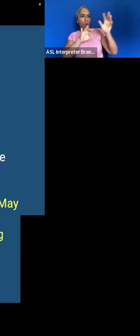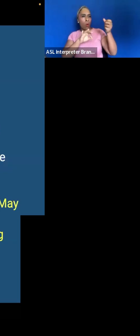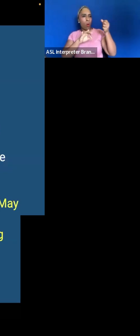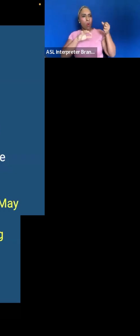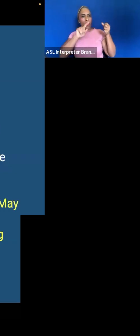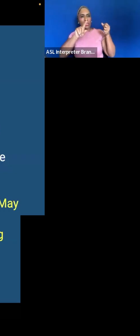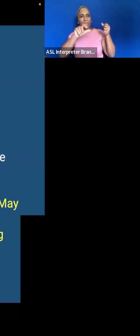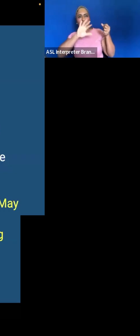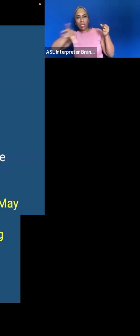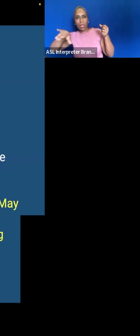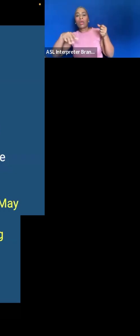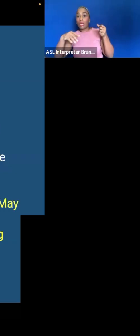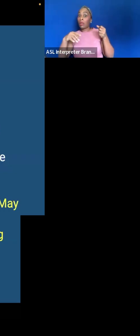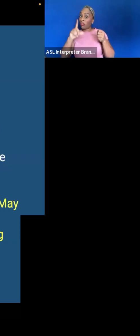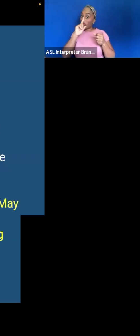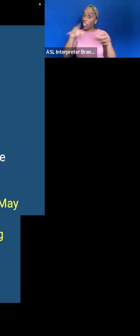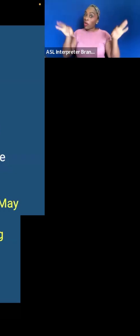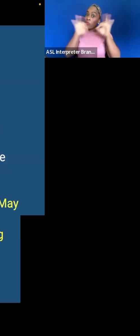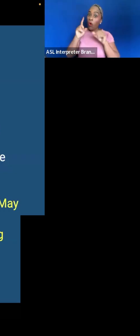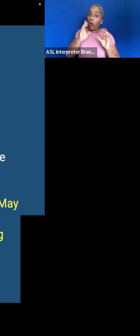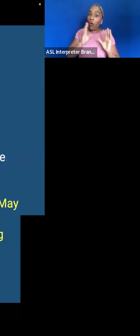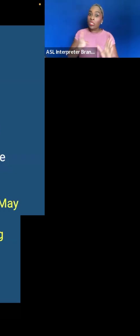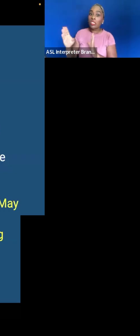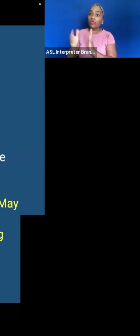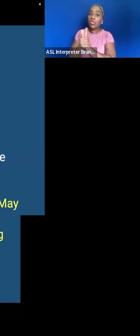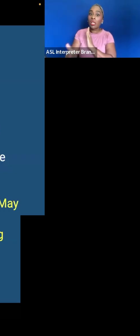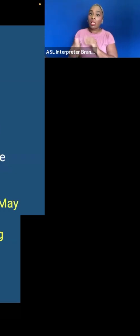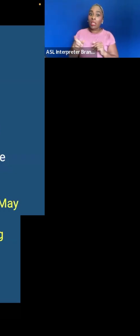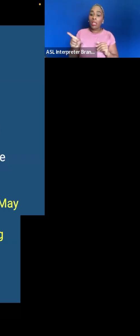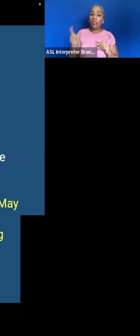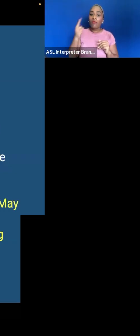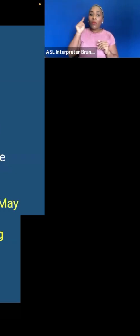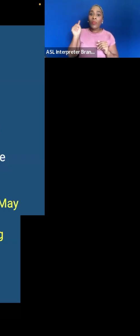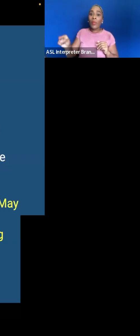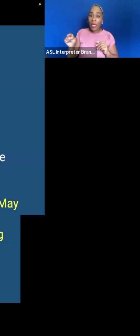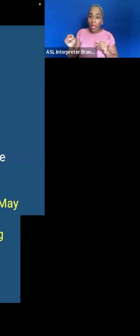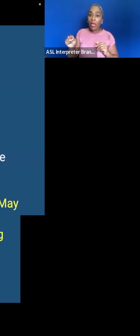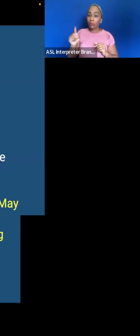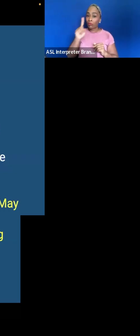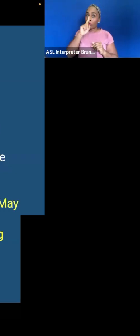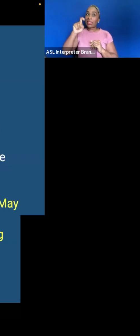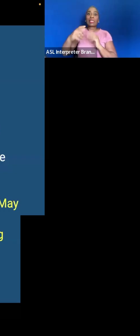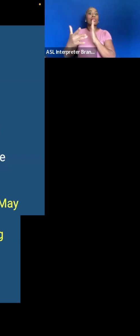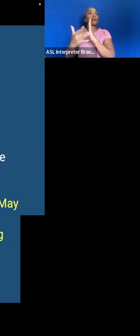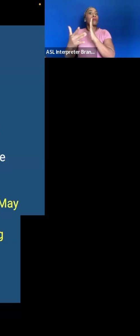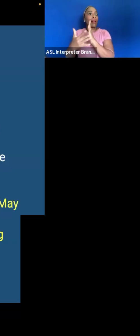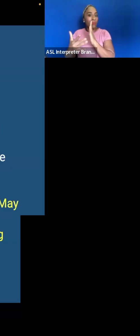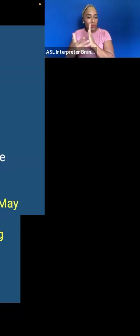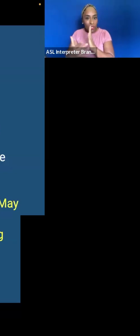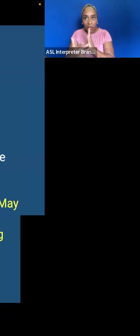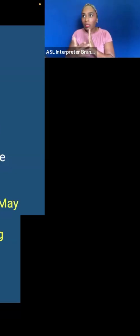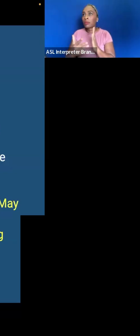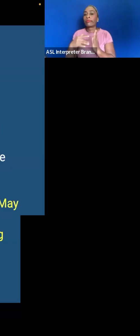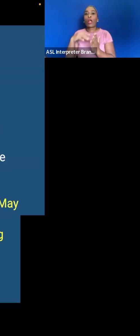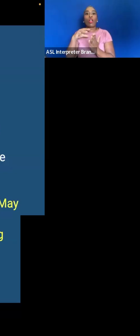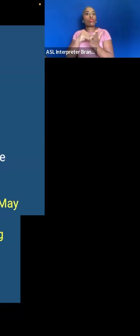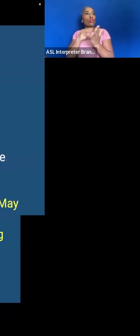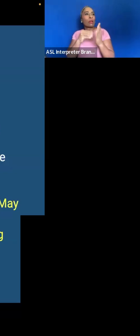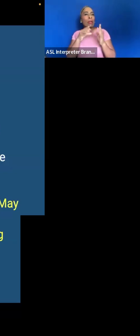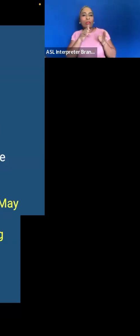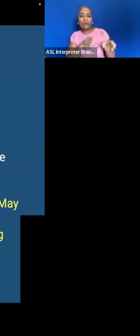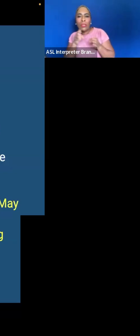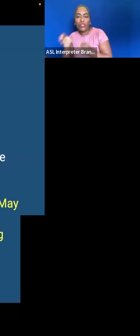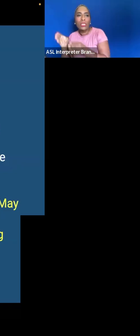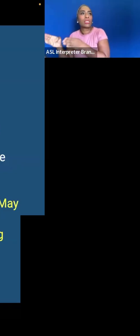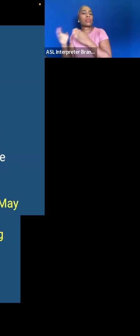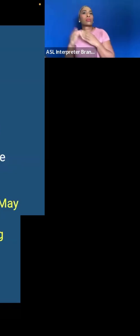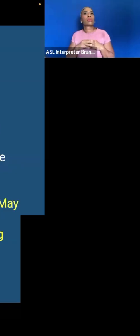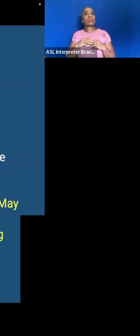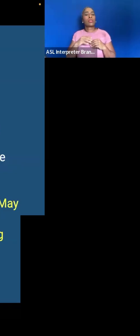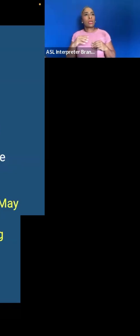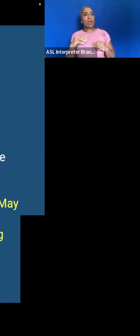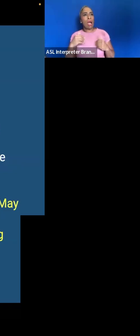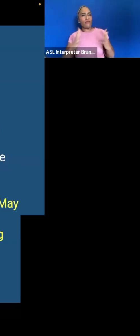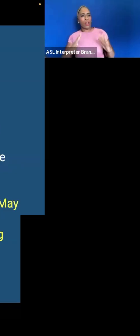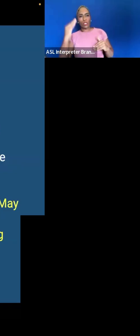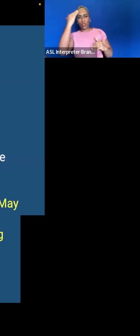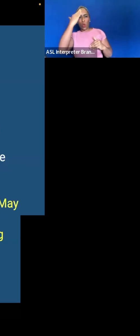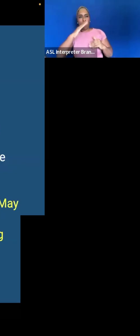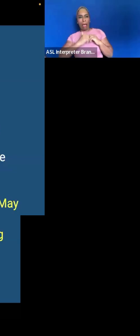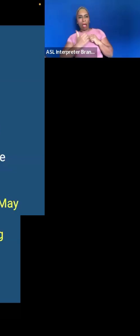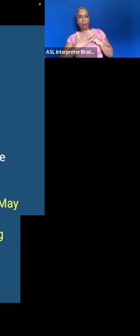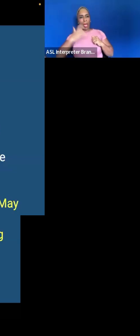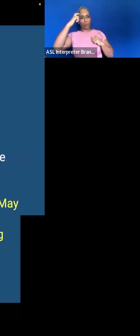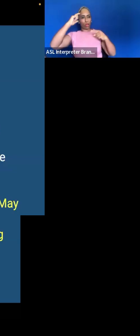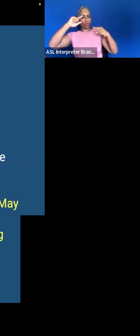And that takes organization skills and it takes a lot of adeptness with technology and learning strategies and being aware of your metacognition and how you learn and